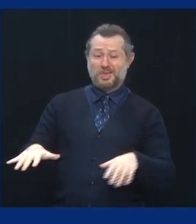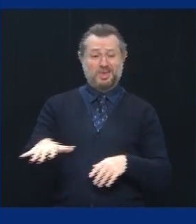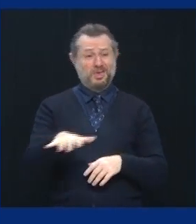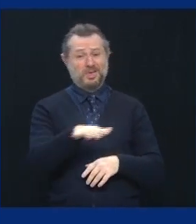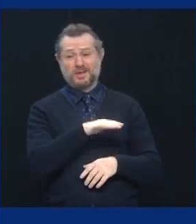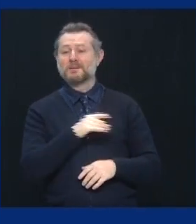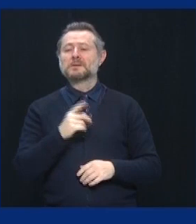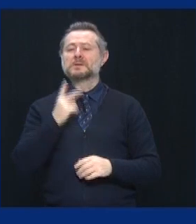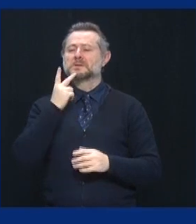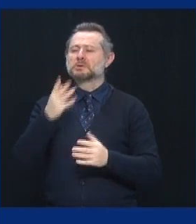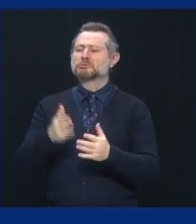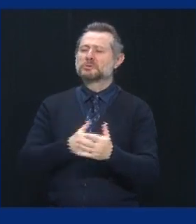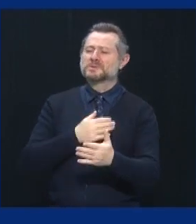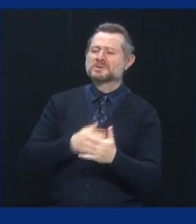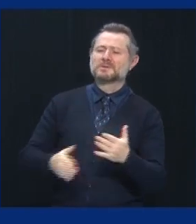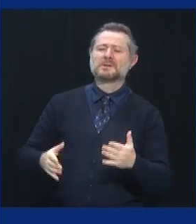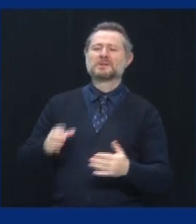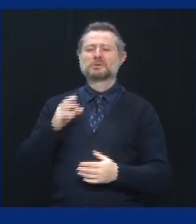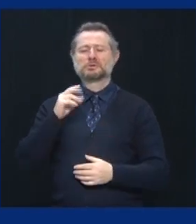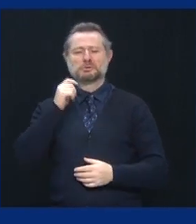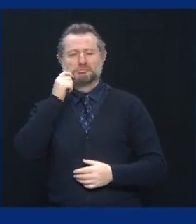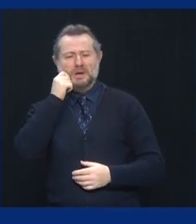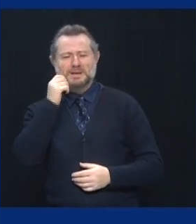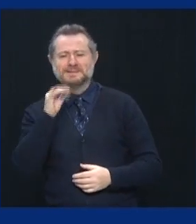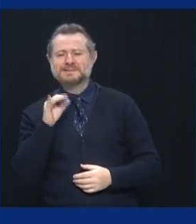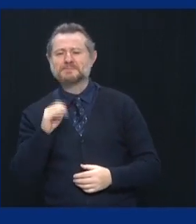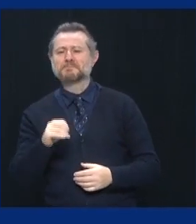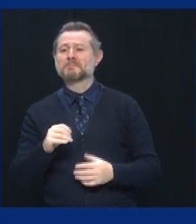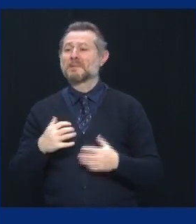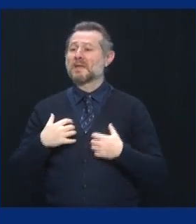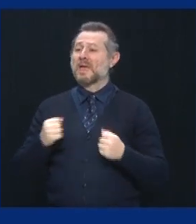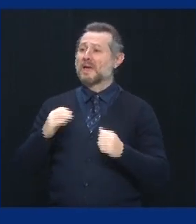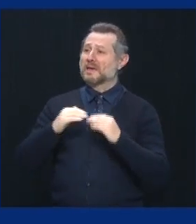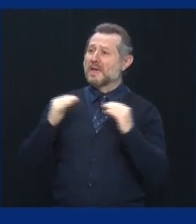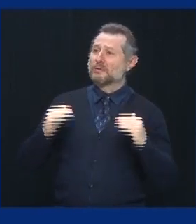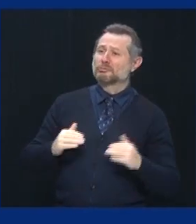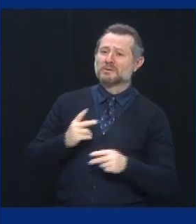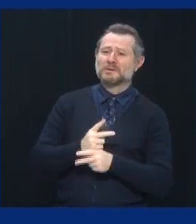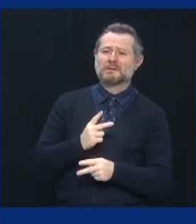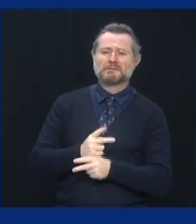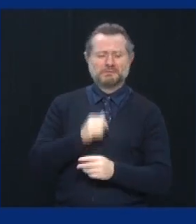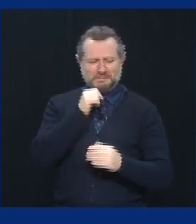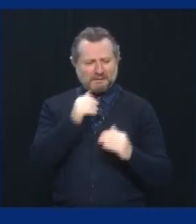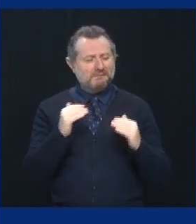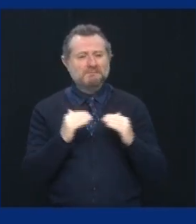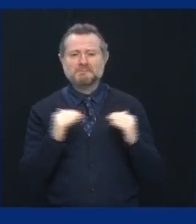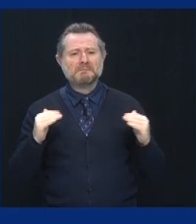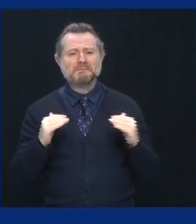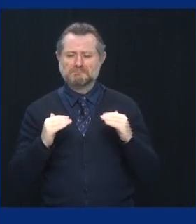WHY? BECAUSE LOW TIDE, YOU SAW ALL THE RACISM AND DISCRIMINATION IN THE SYSTEM.